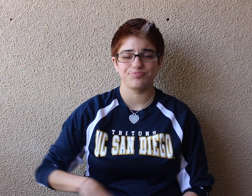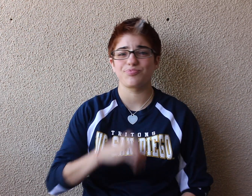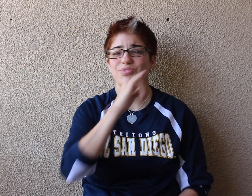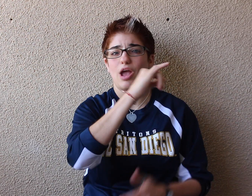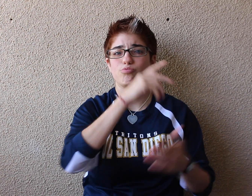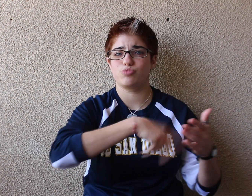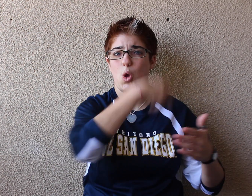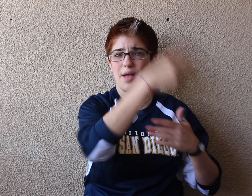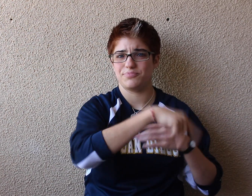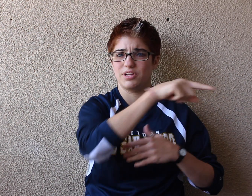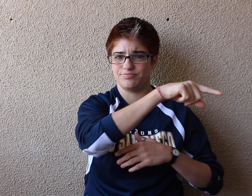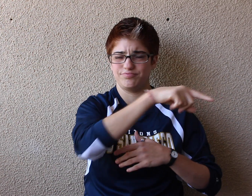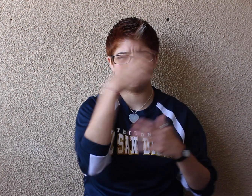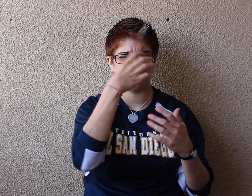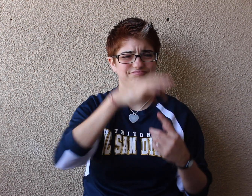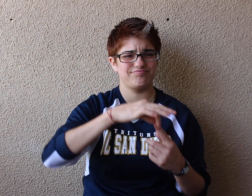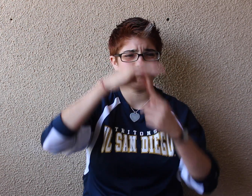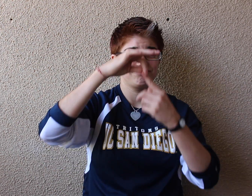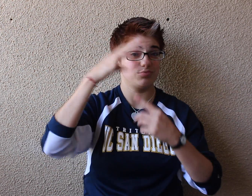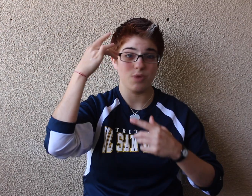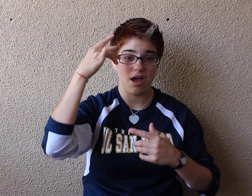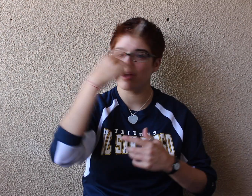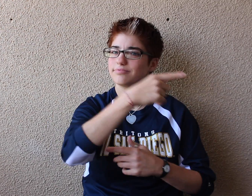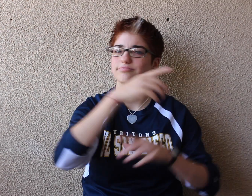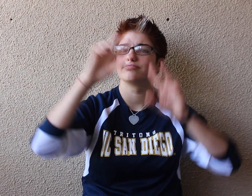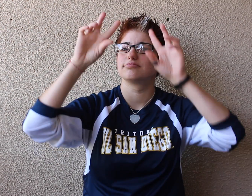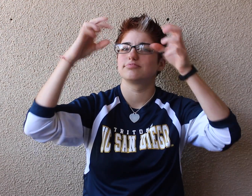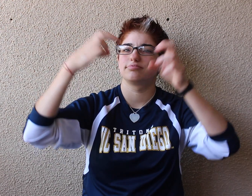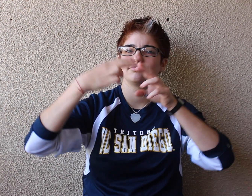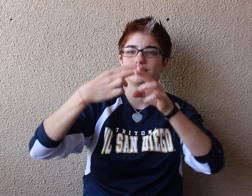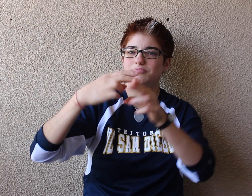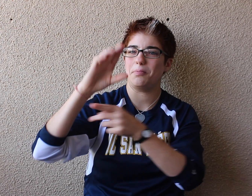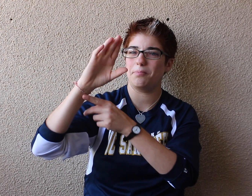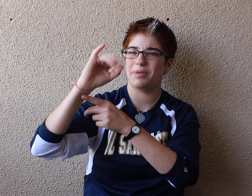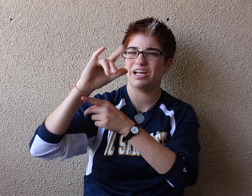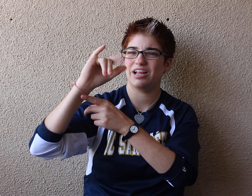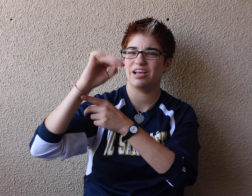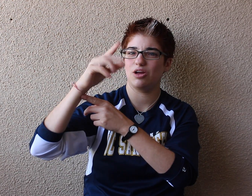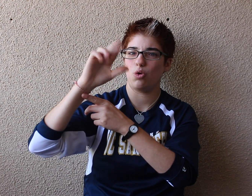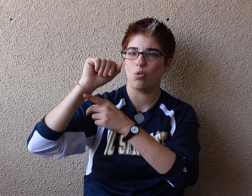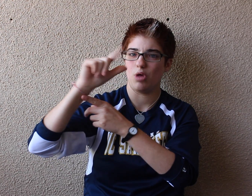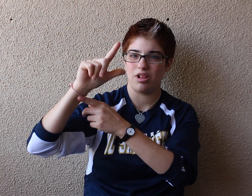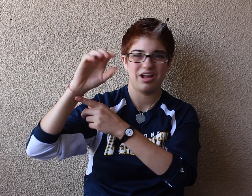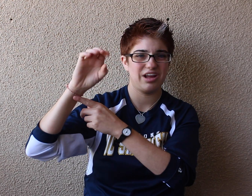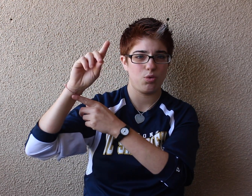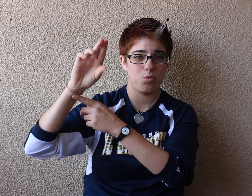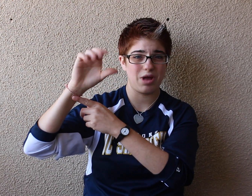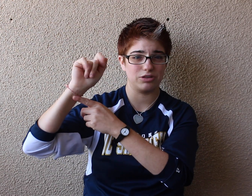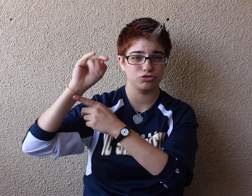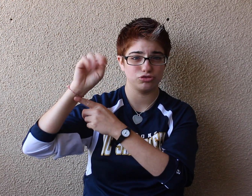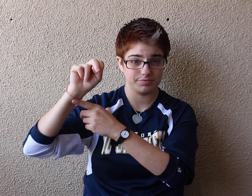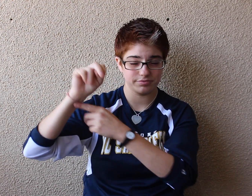It is an unique program because it is known as Bilingual Education,